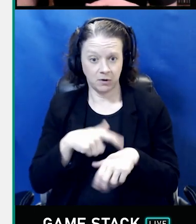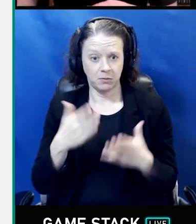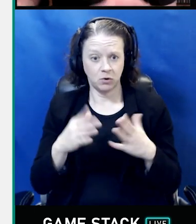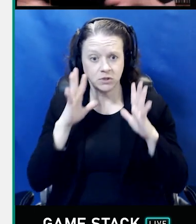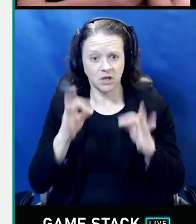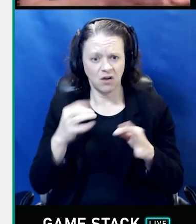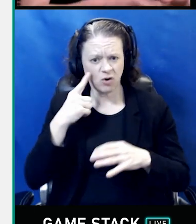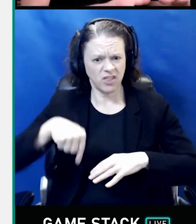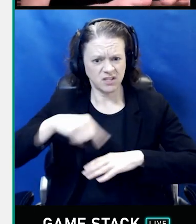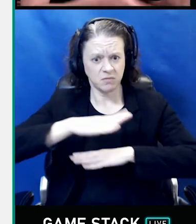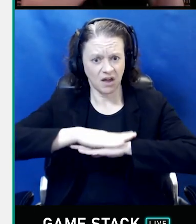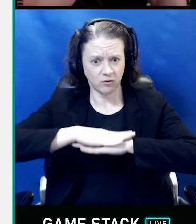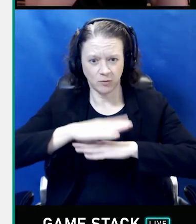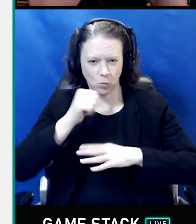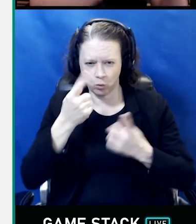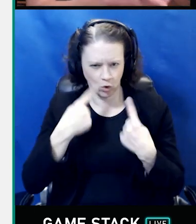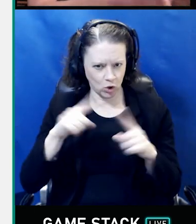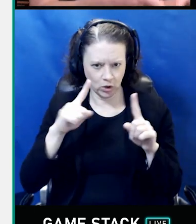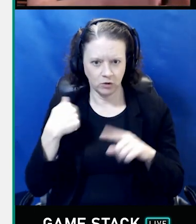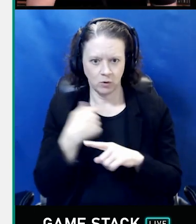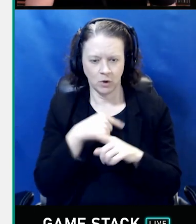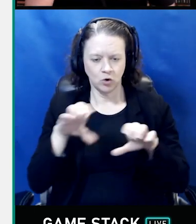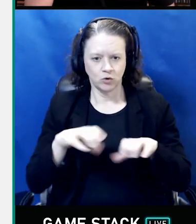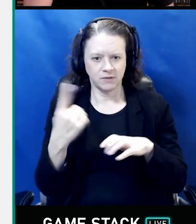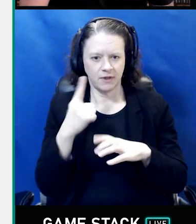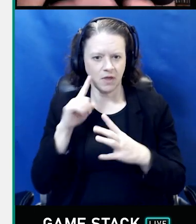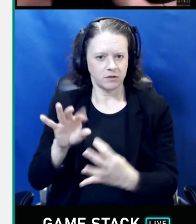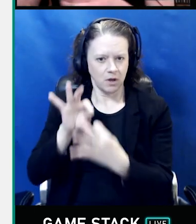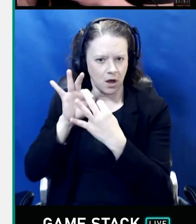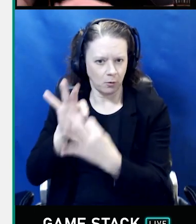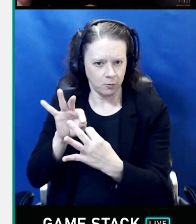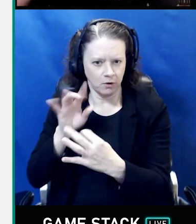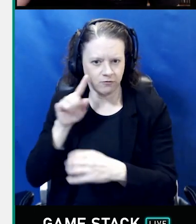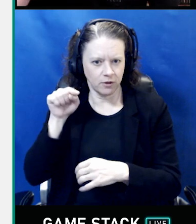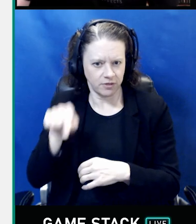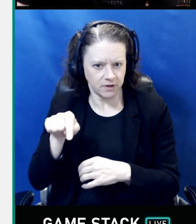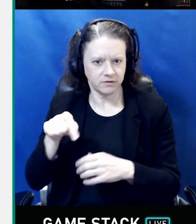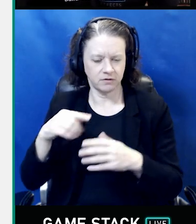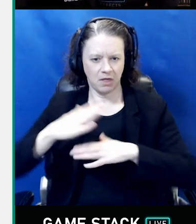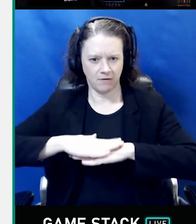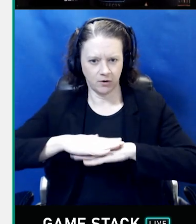so we're going to do something that is optimal for this platform, but not as simple as a single hardware instruction.